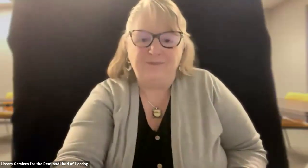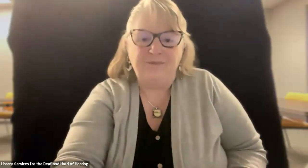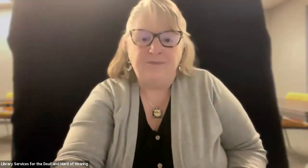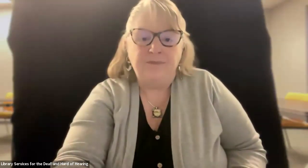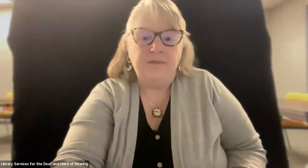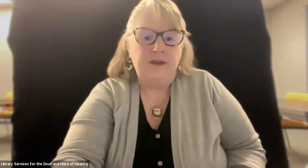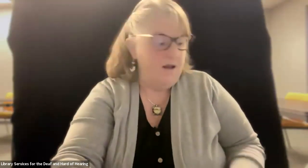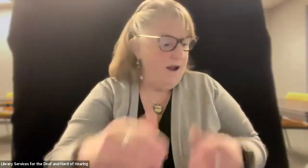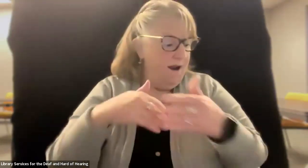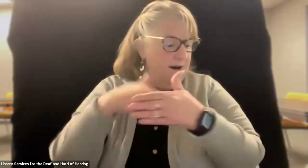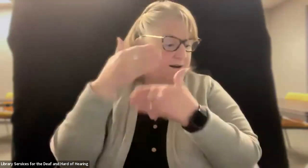[interpreter for Brenda] Thank you, Chrissy.